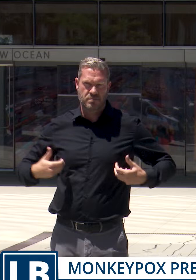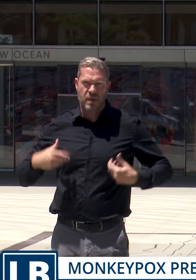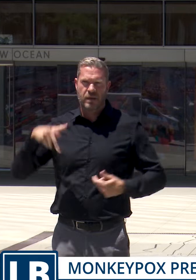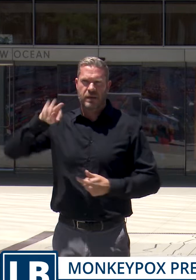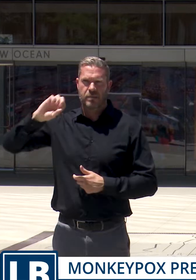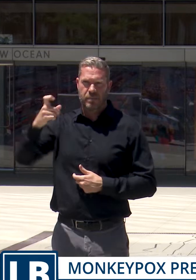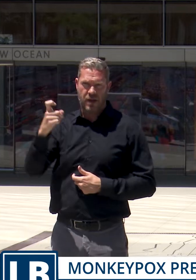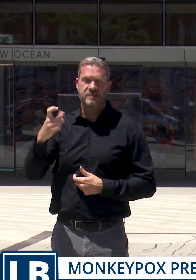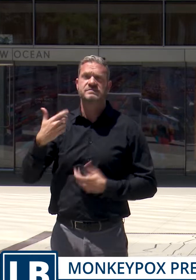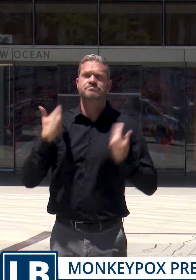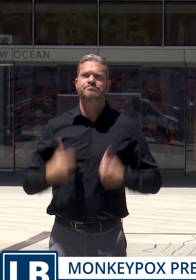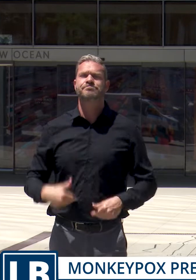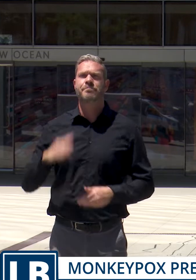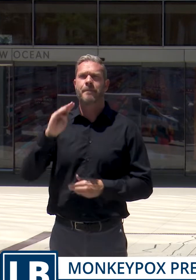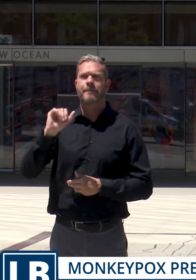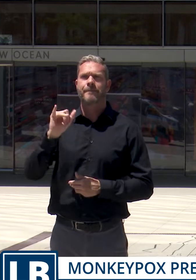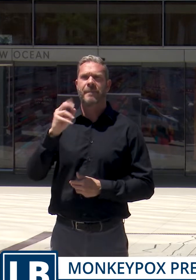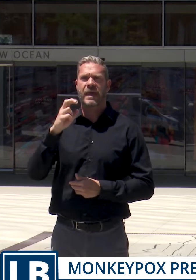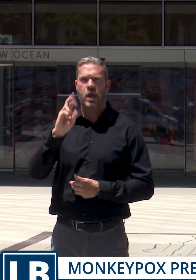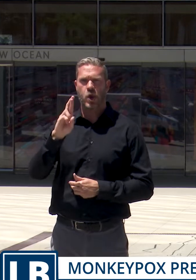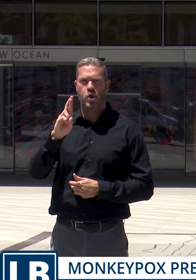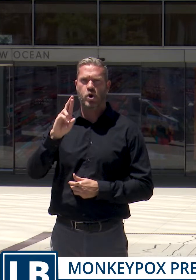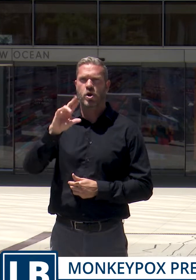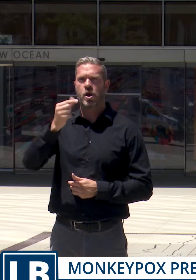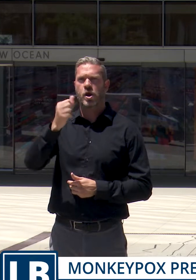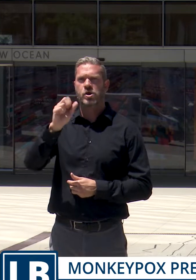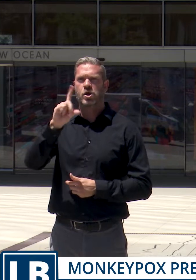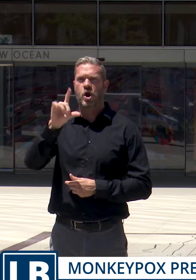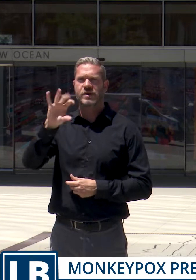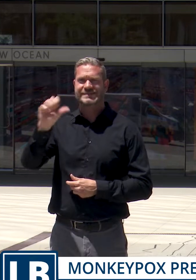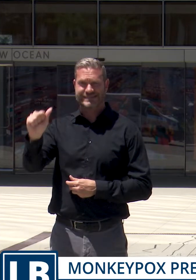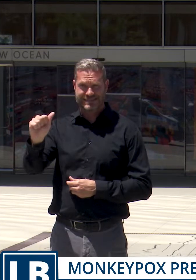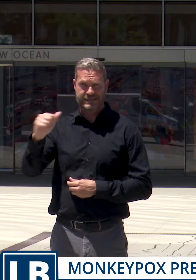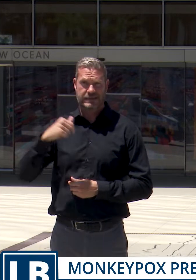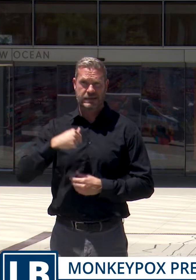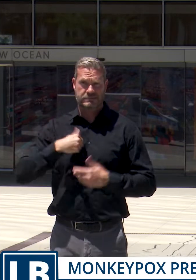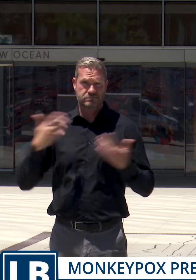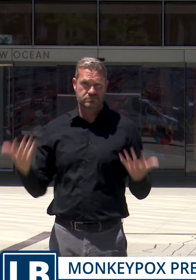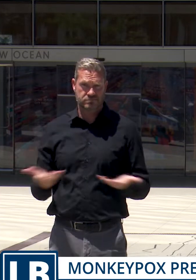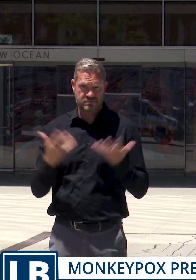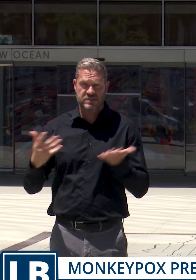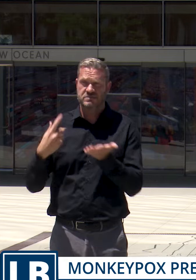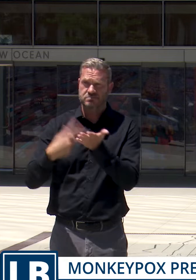the community that are that are also watching in the media for being here uh just as a quick note